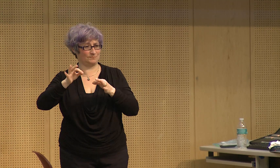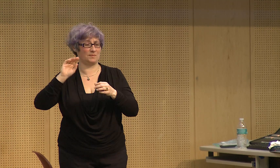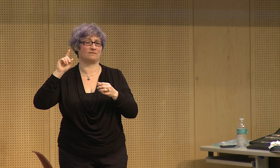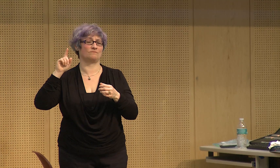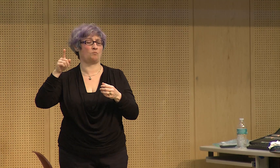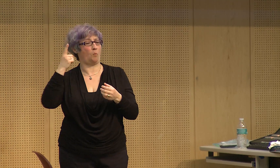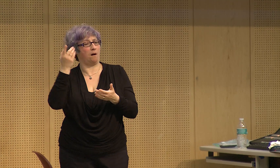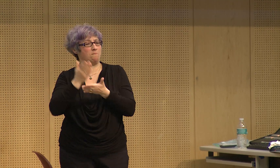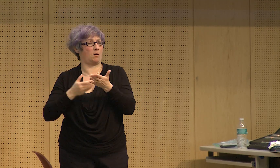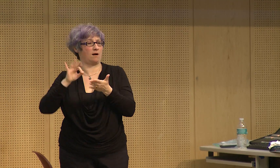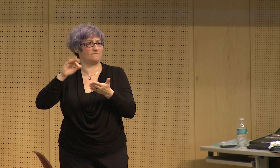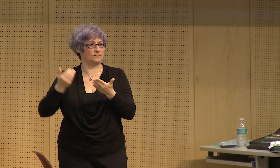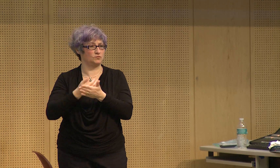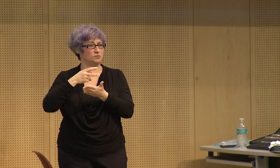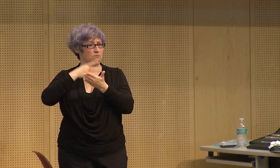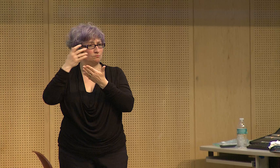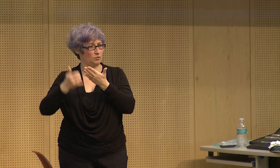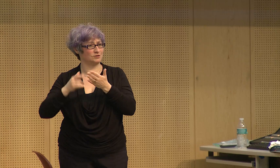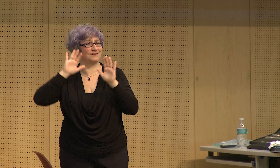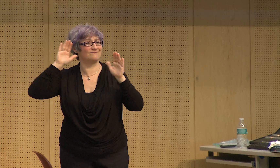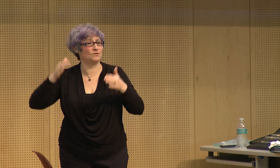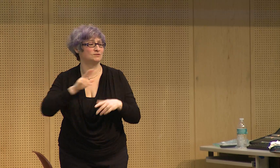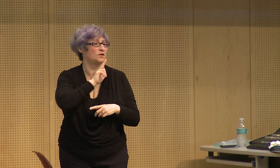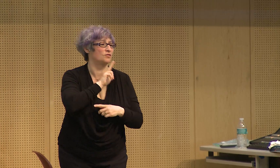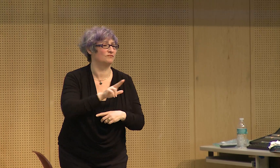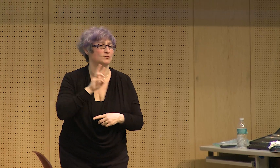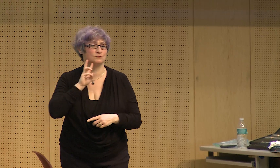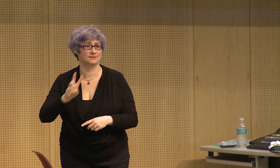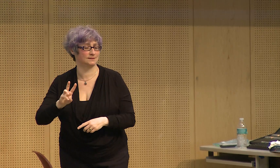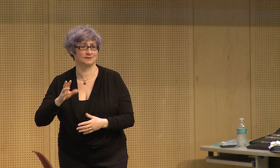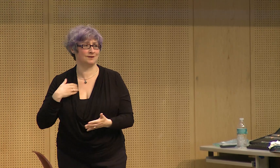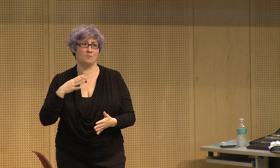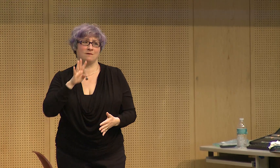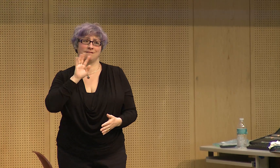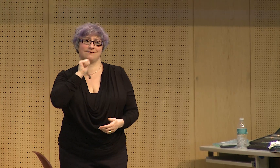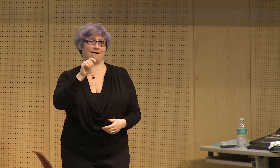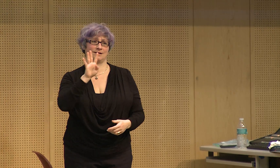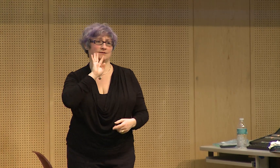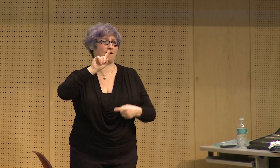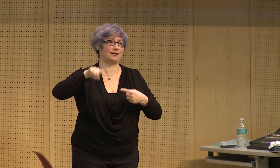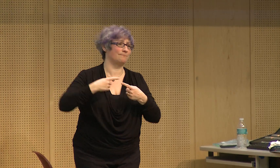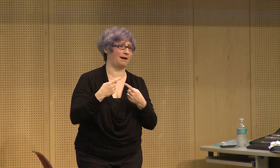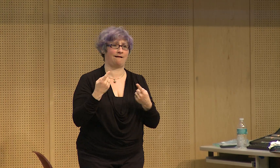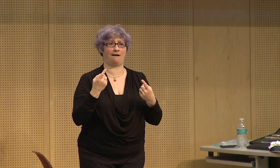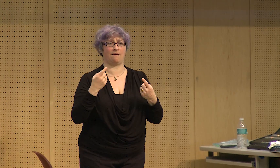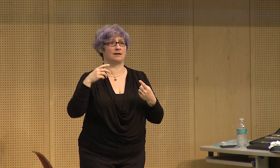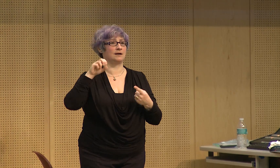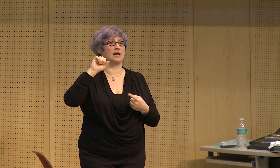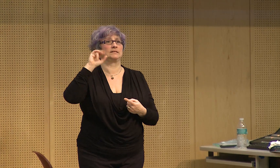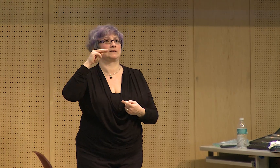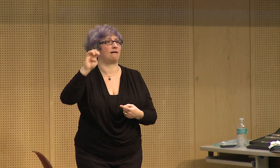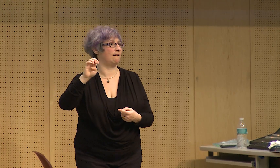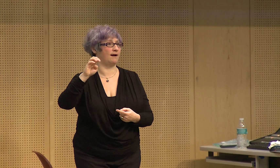I will be talking more about this, but one part of the new project focuses on people ages 3 to 6.